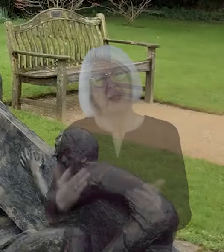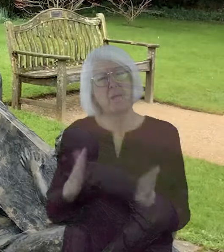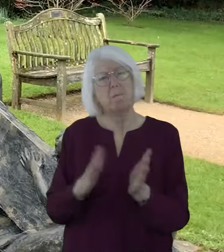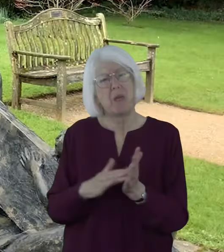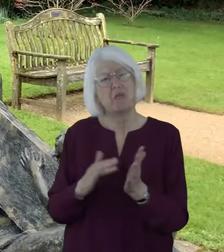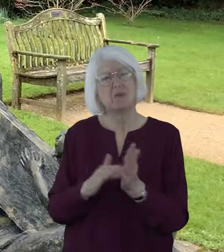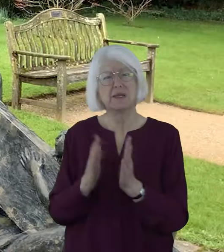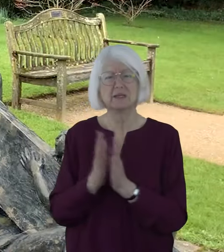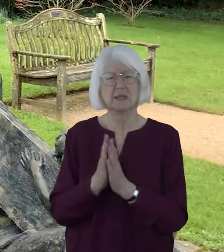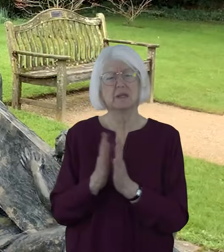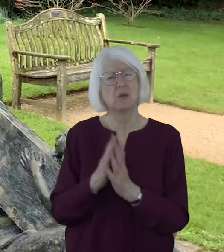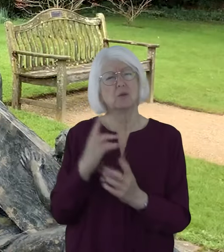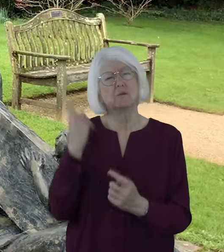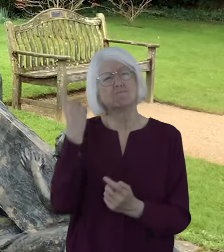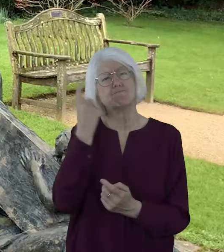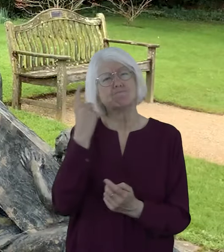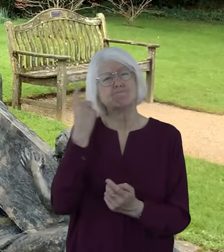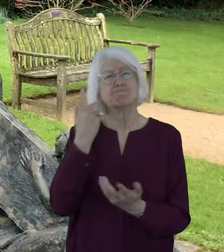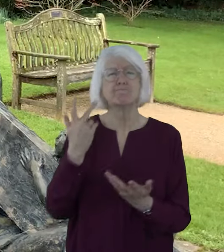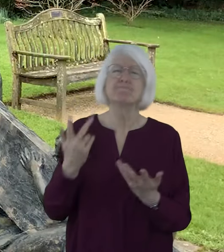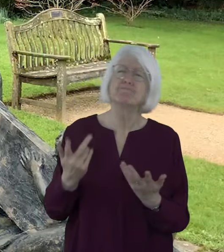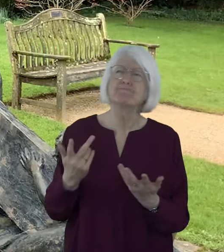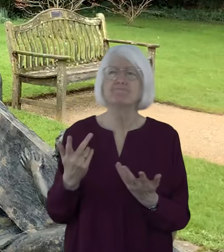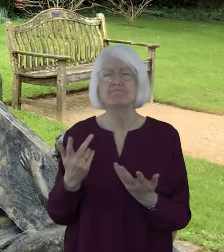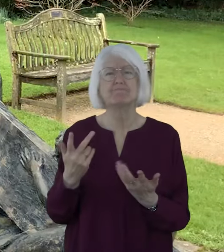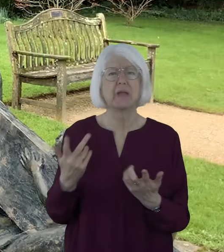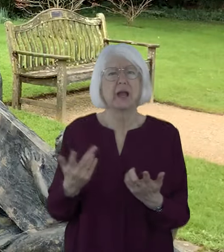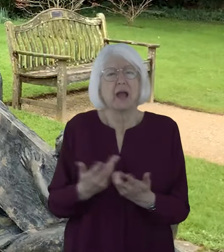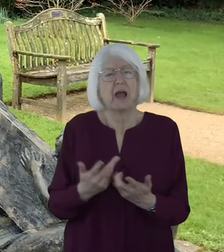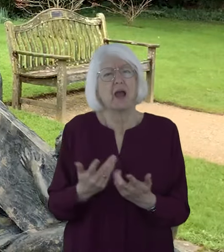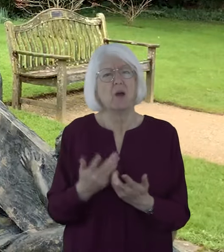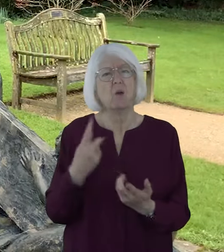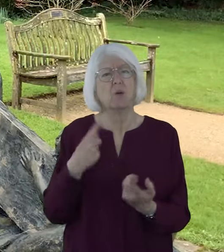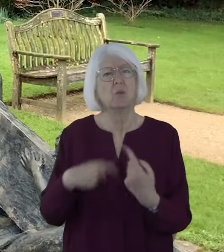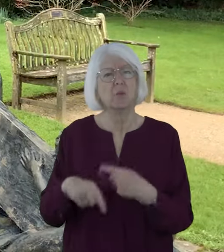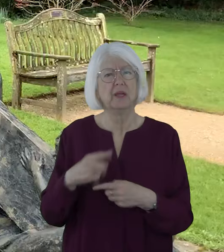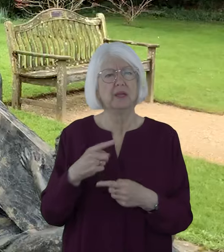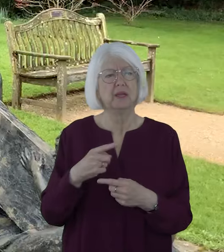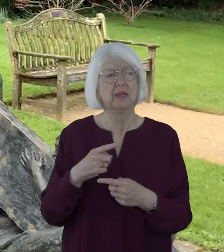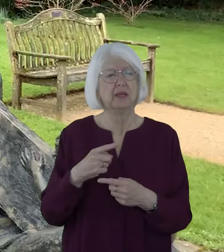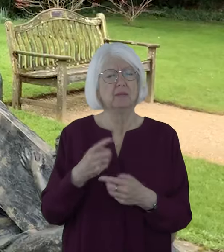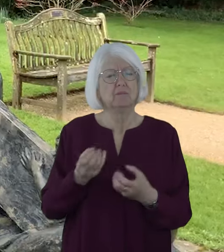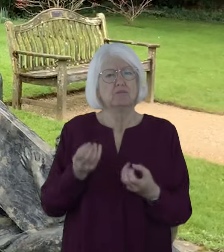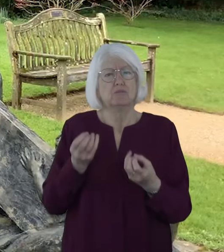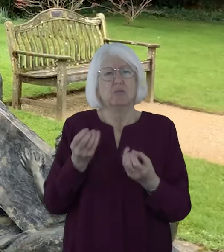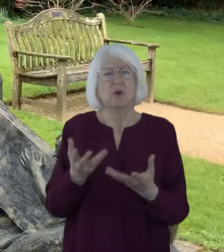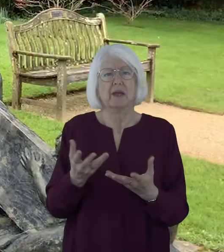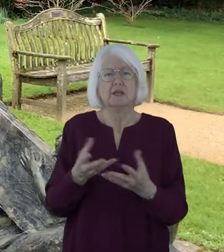On this Mothering Sunday I want us to reflect on how we might be part of the